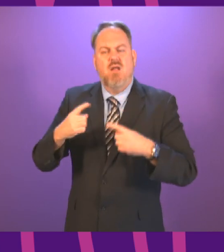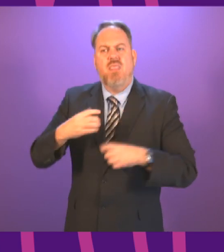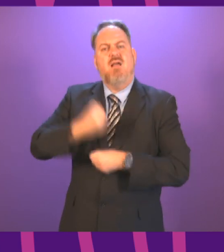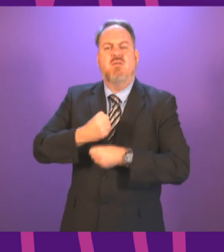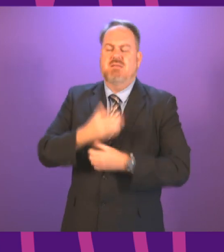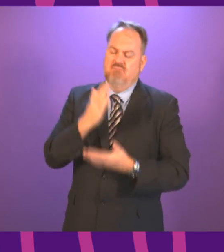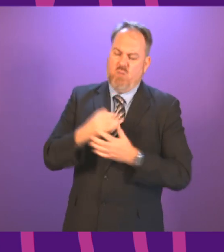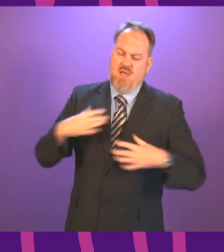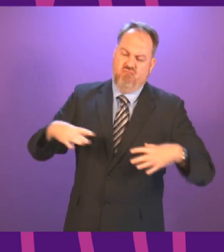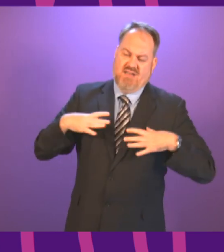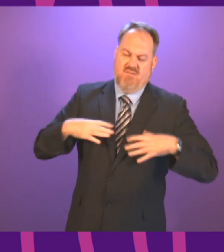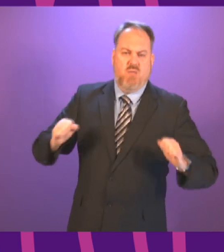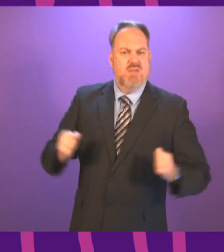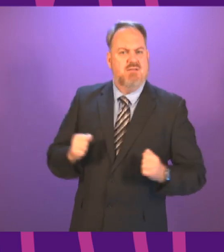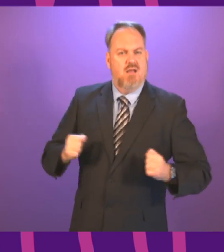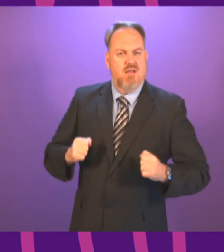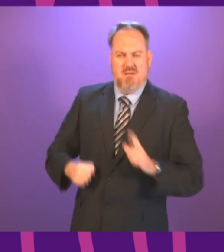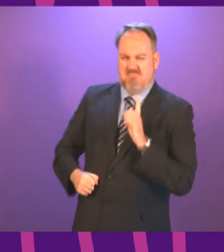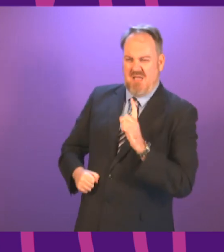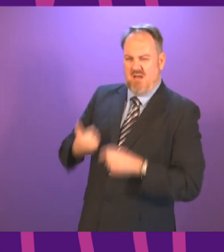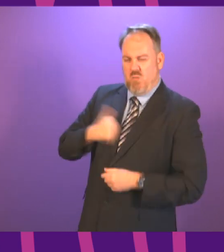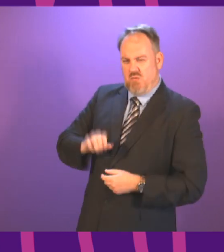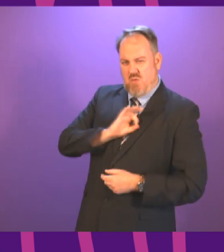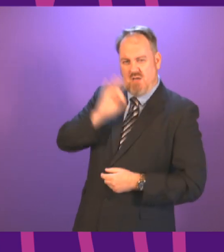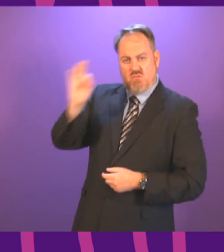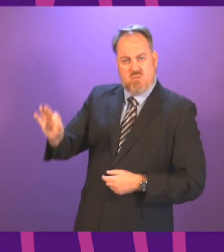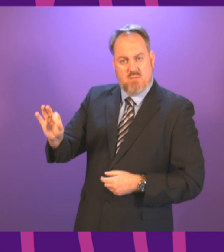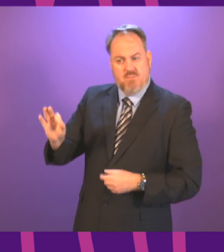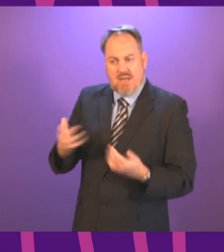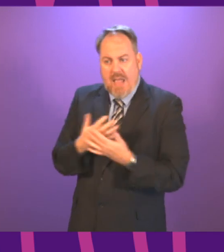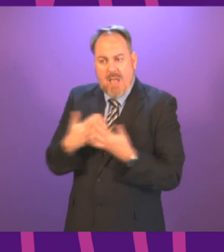its “Winter Preparedness Plan for NHS Scotland—2020/21”.